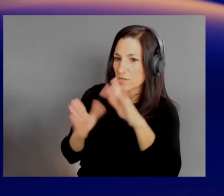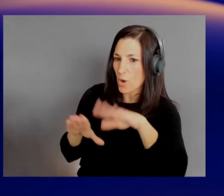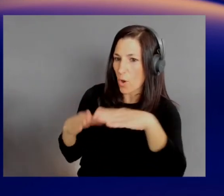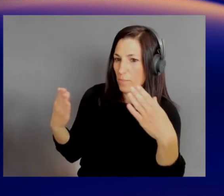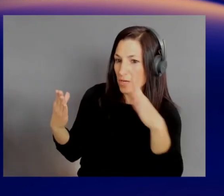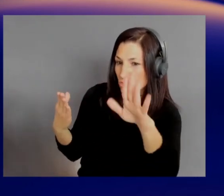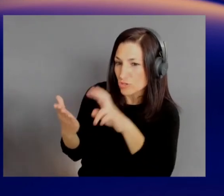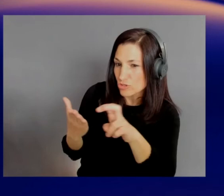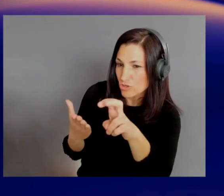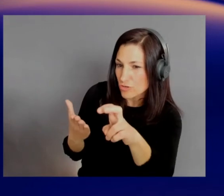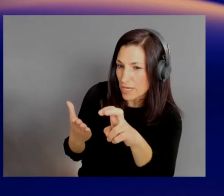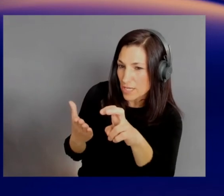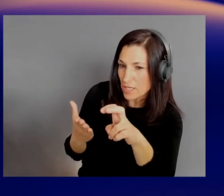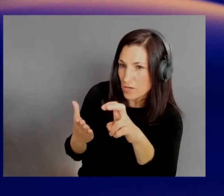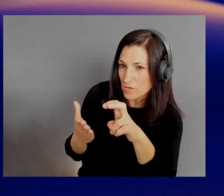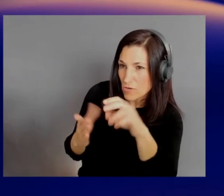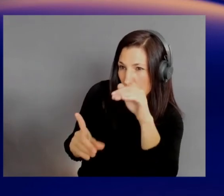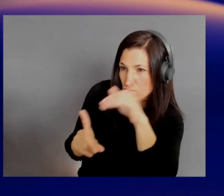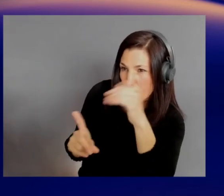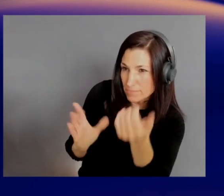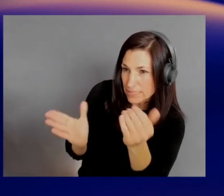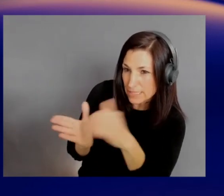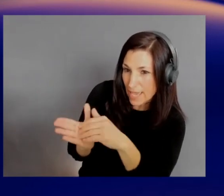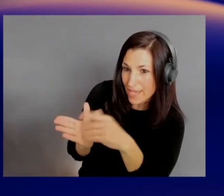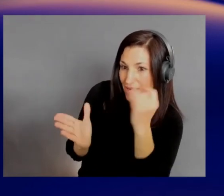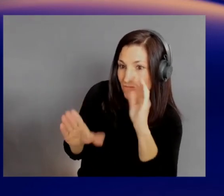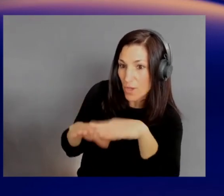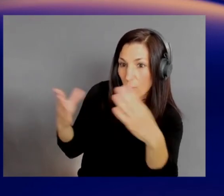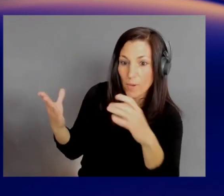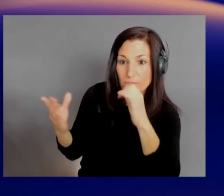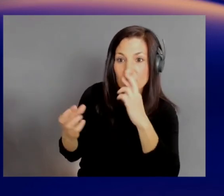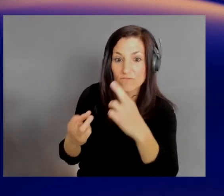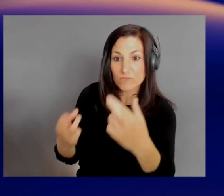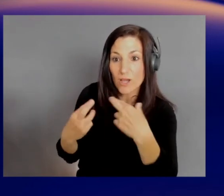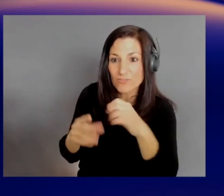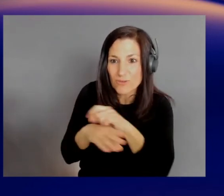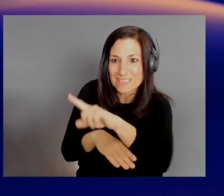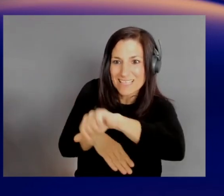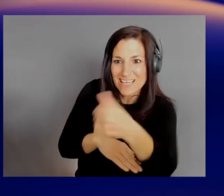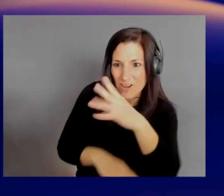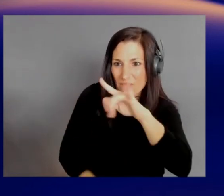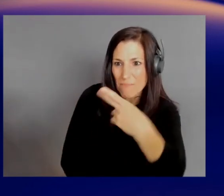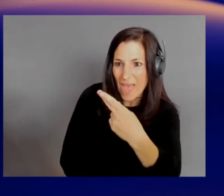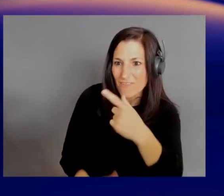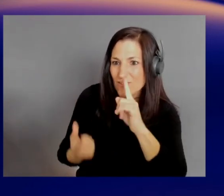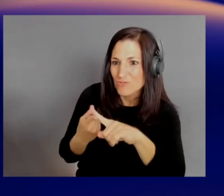if they opened and didn't respond? [Dave] Sure. You can set up different paths, right? Kind of escalate the communication. [Dave] Certainly.